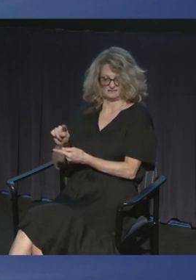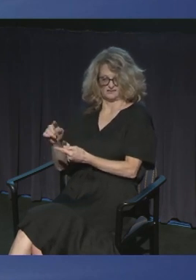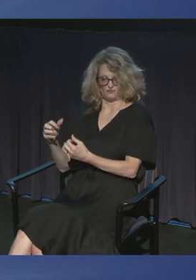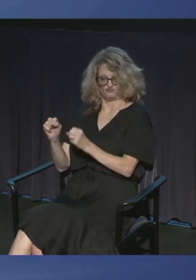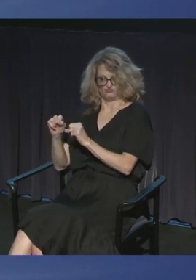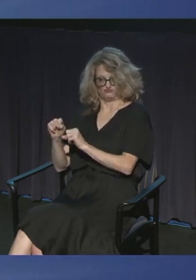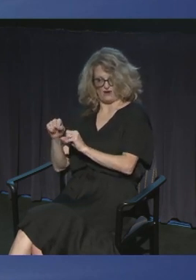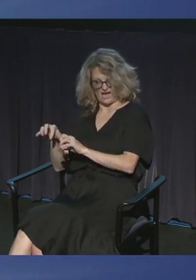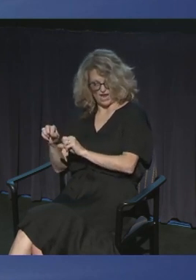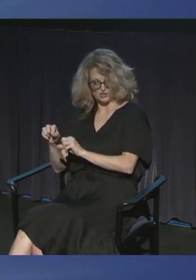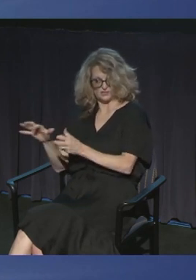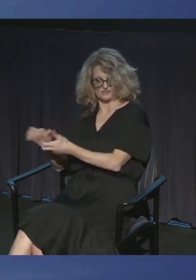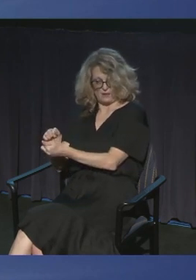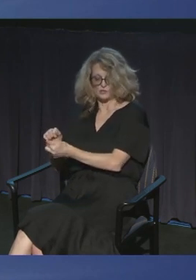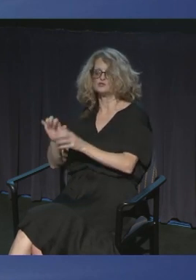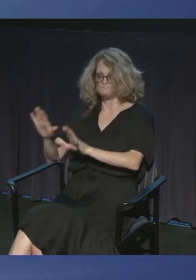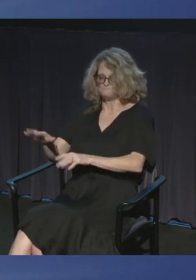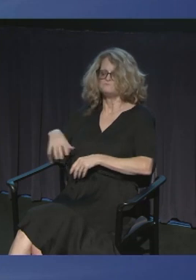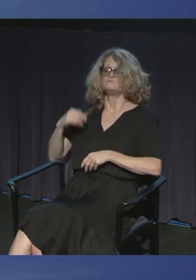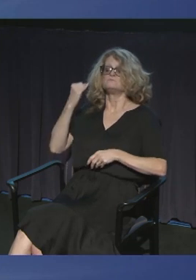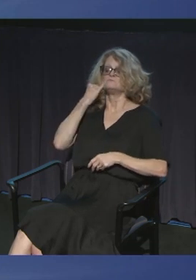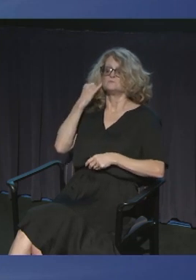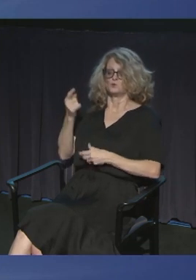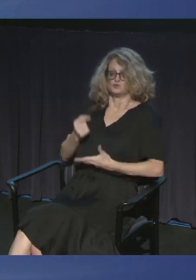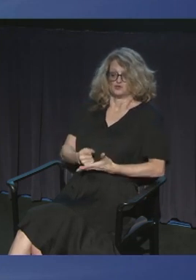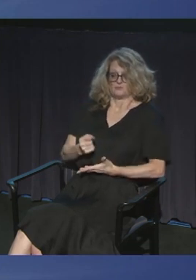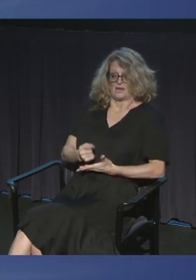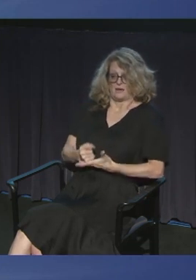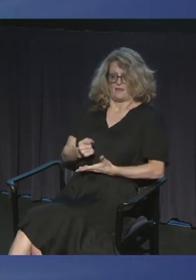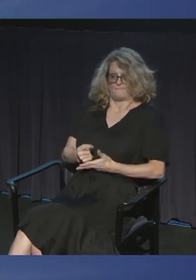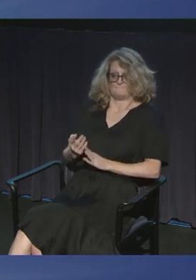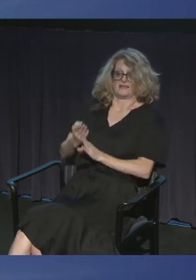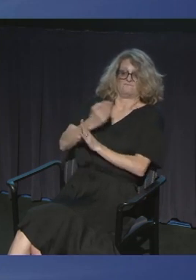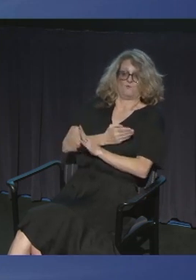THAT IF YOU TREAT MICE BEFORE RADIATION, LACTOBACILLUS WAS